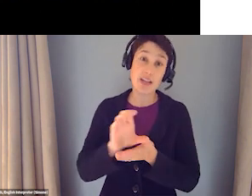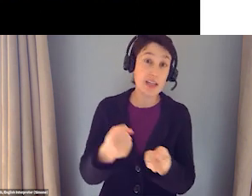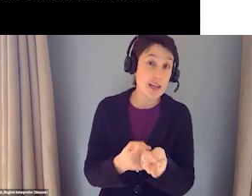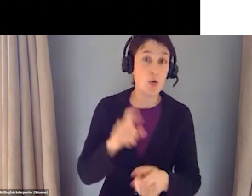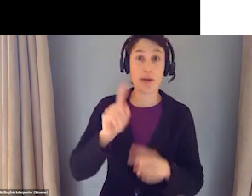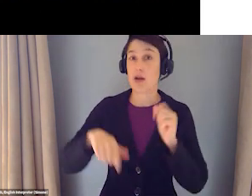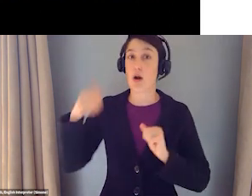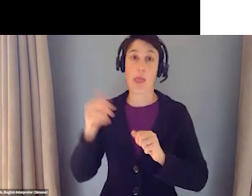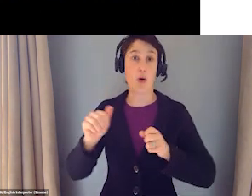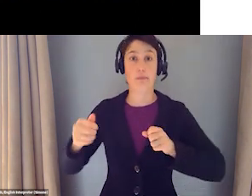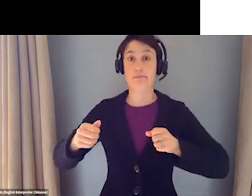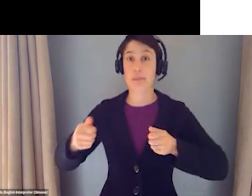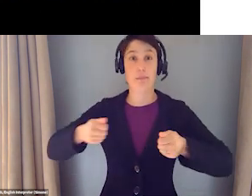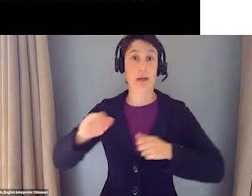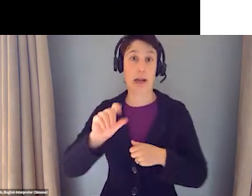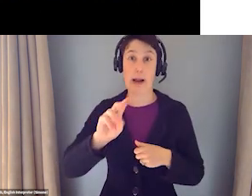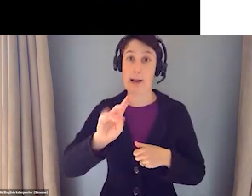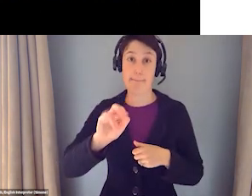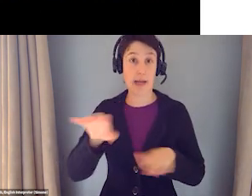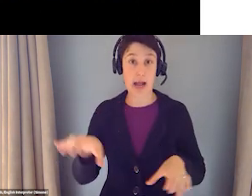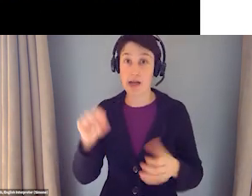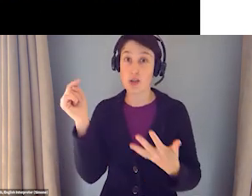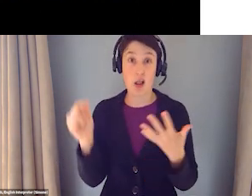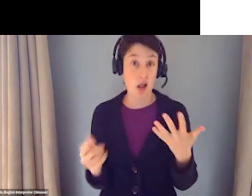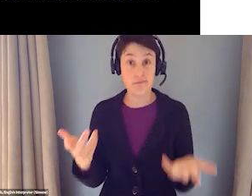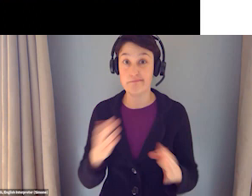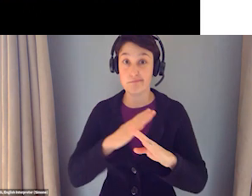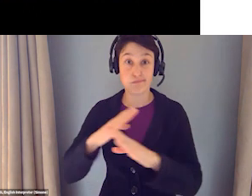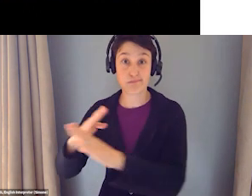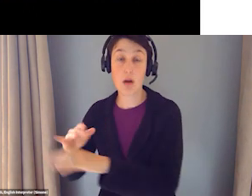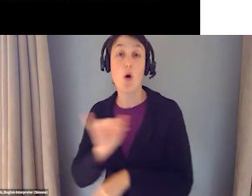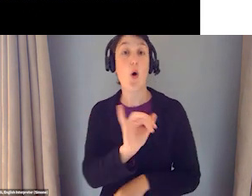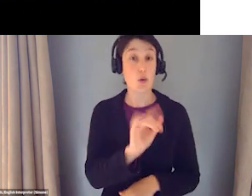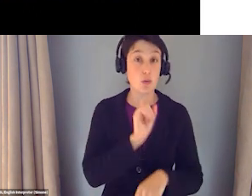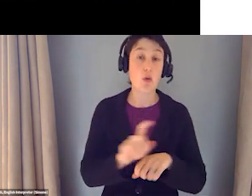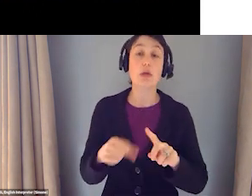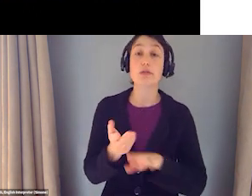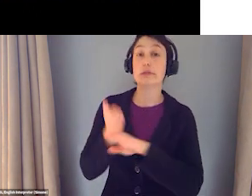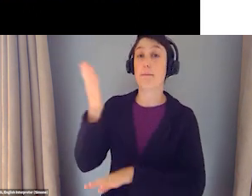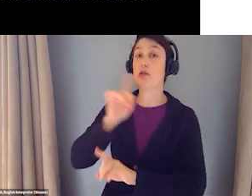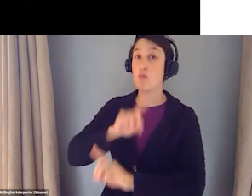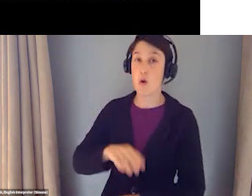Also, when you submit the reports, the final project report or the project outcomes report,